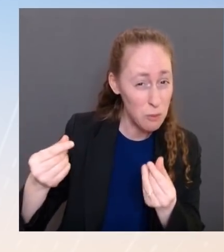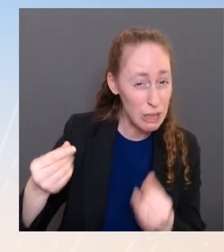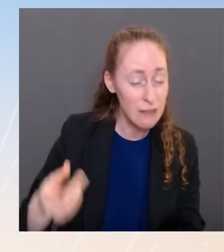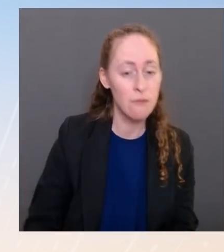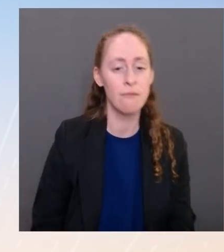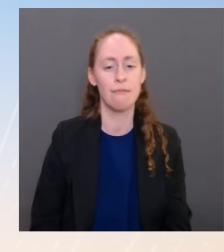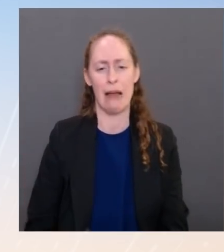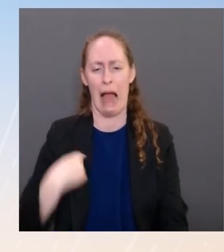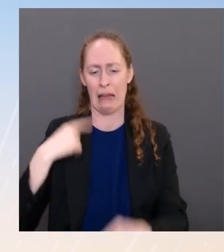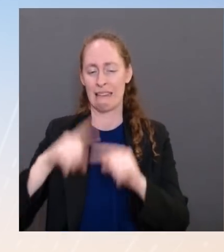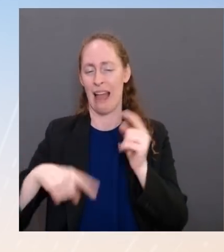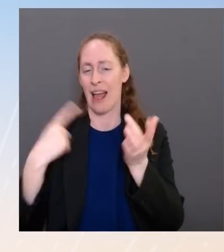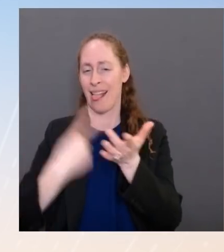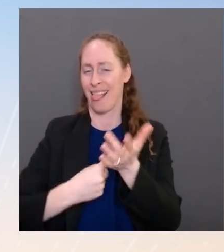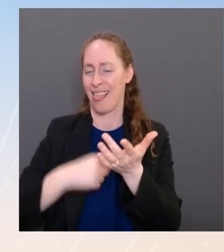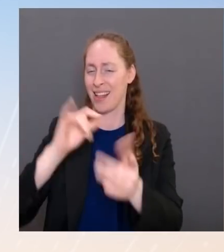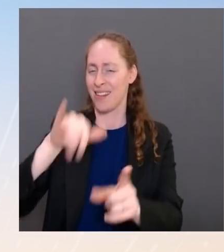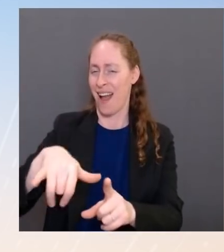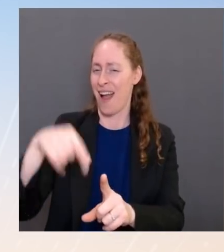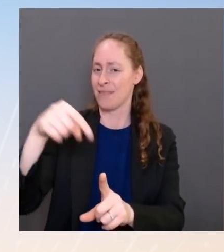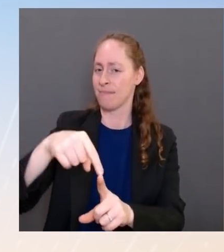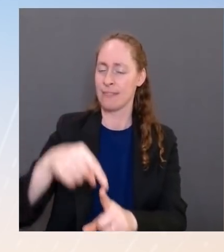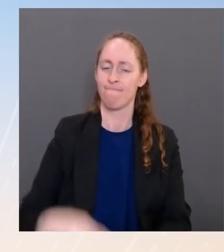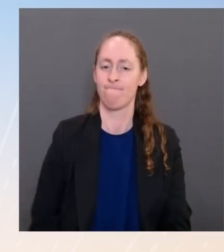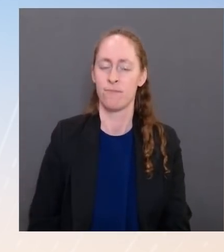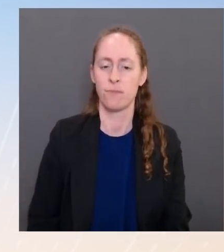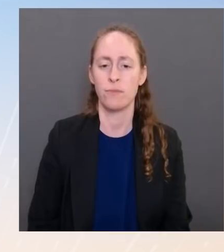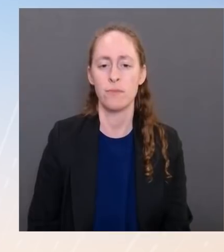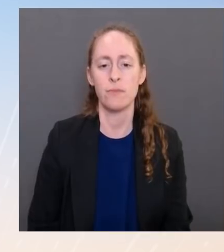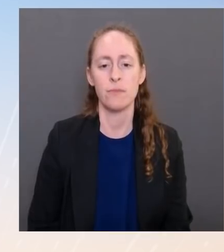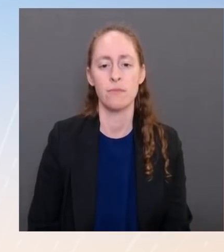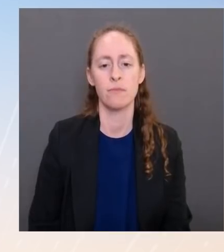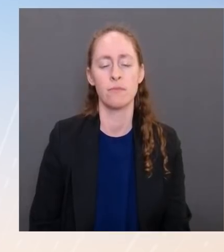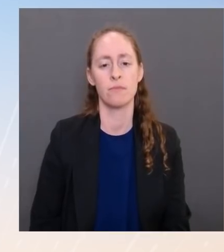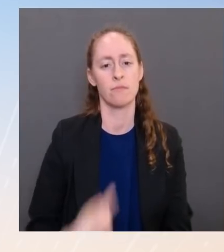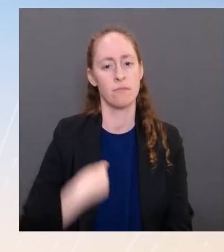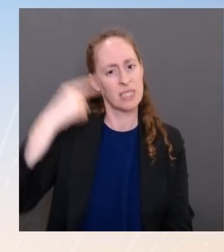protests outside of the homes of school board members, the Michigan Secretary of State.